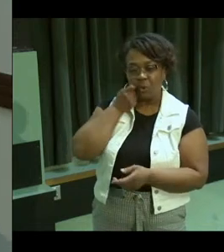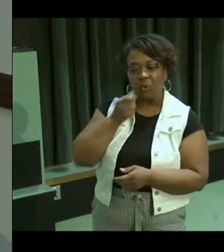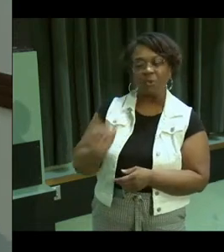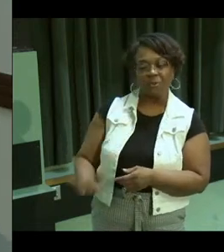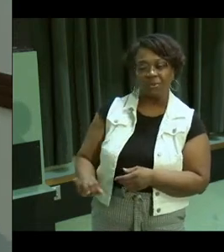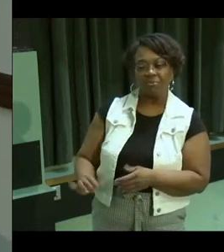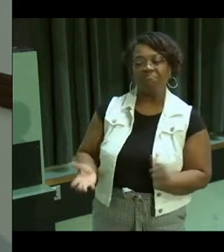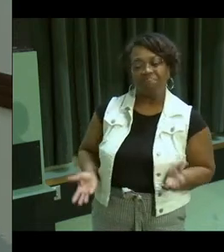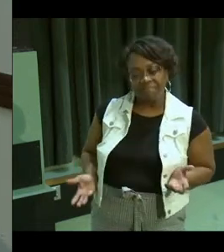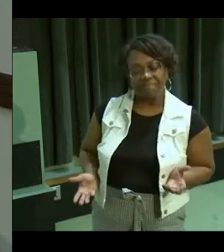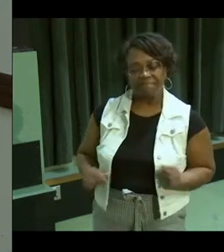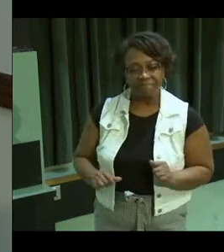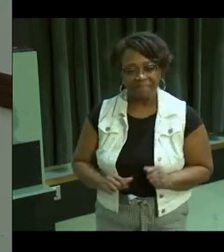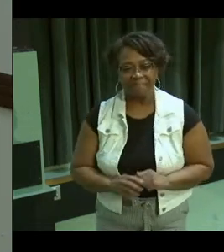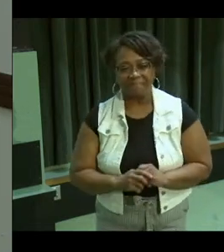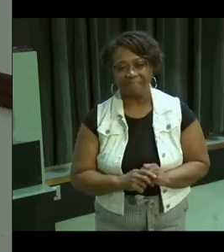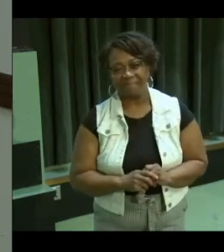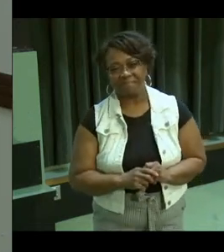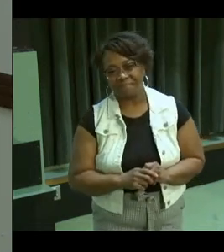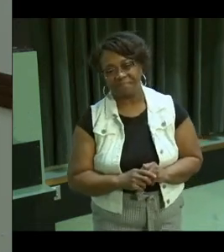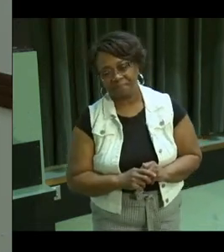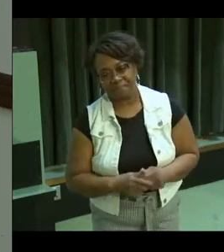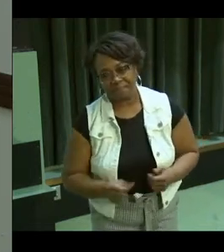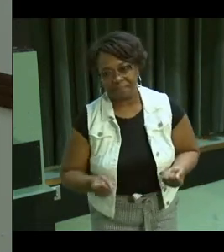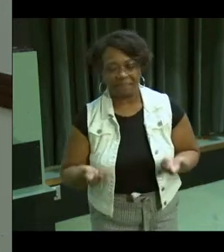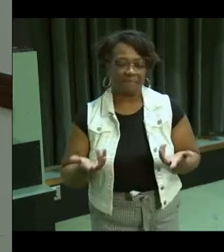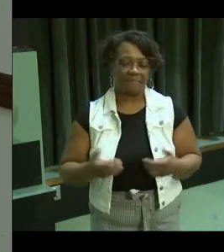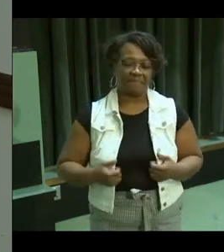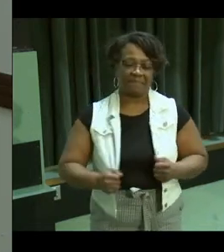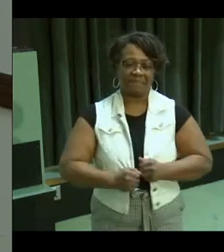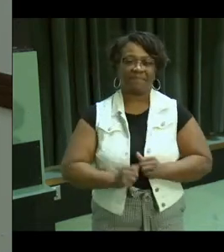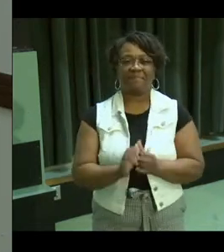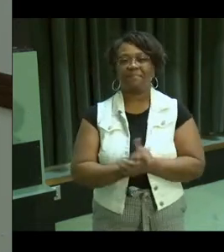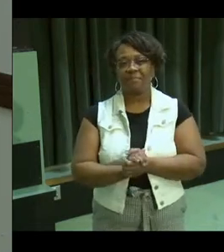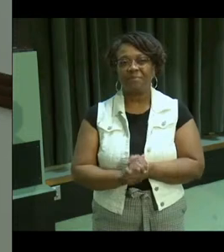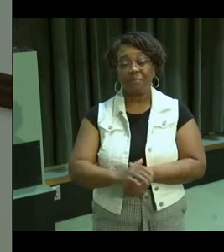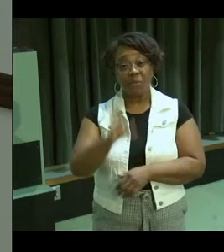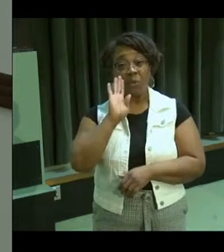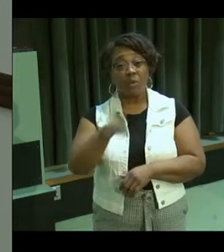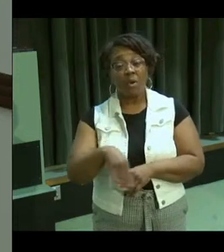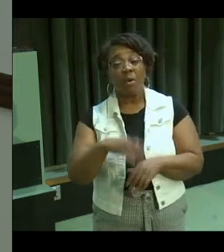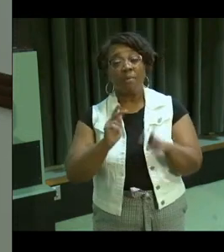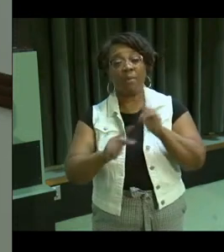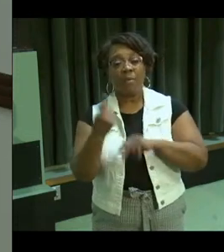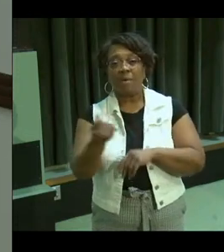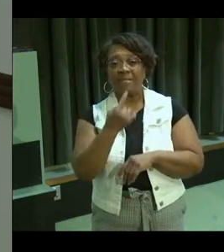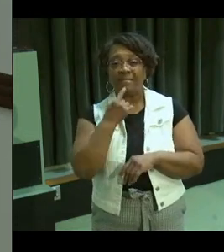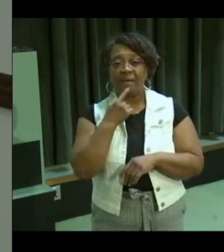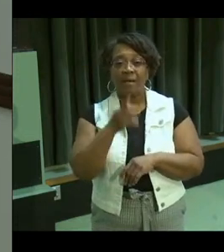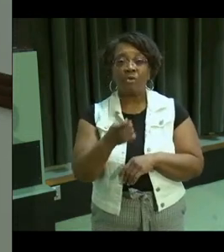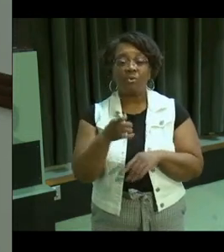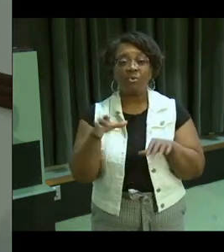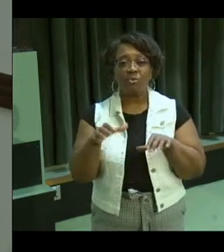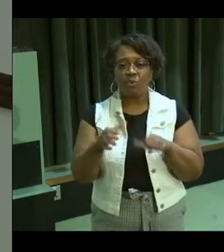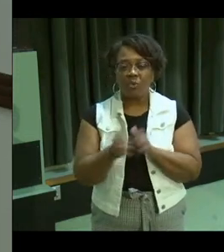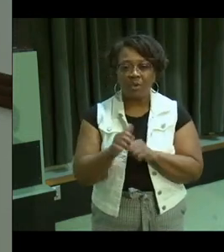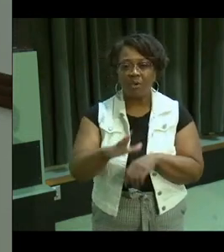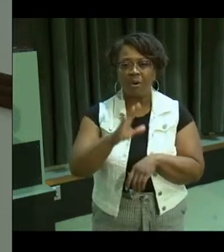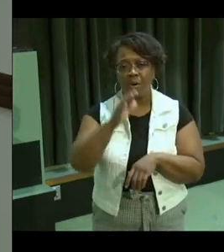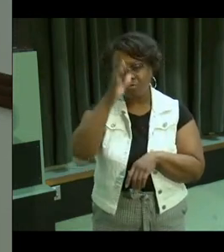too. You can keep the money. I was like, okay, good, good. You